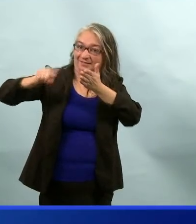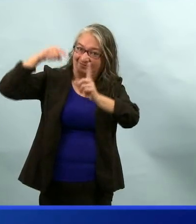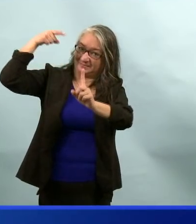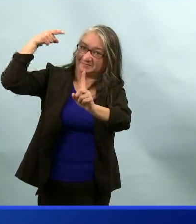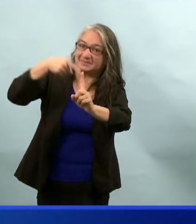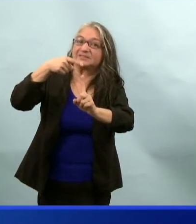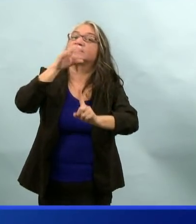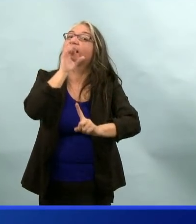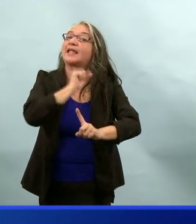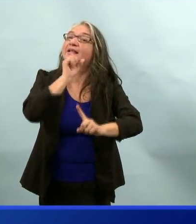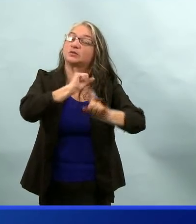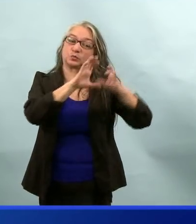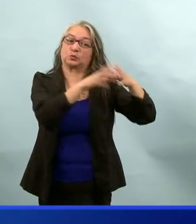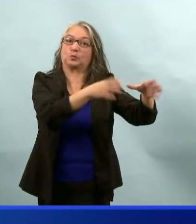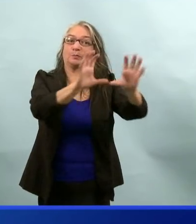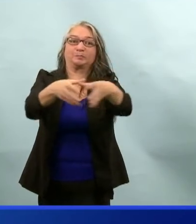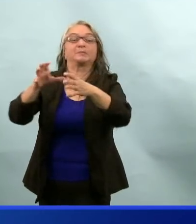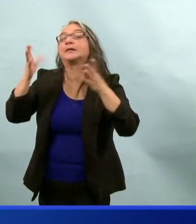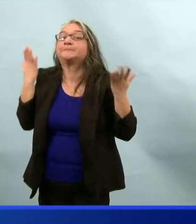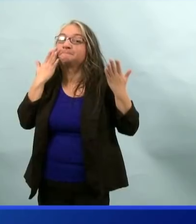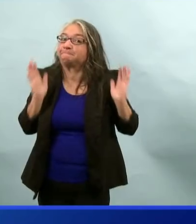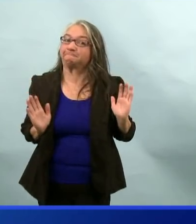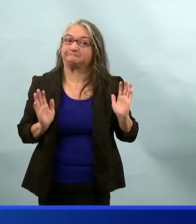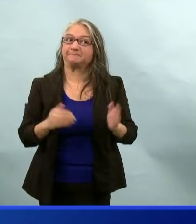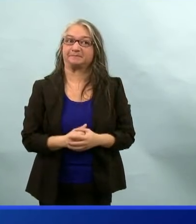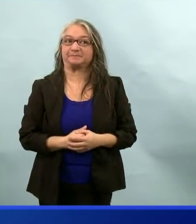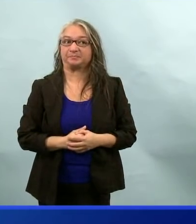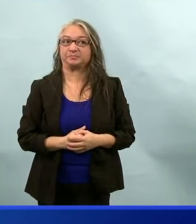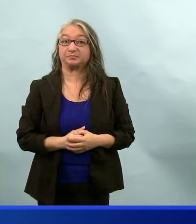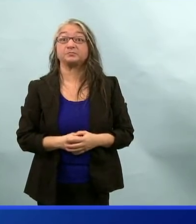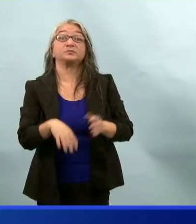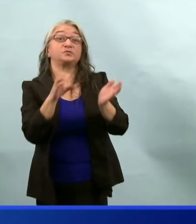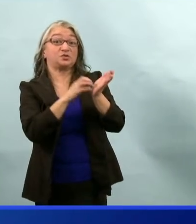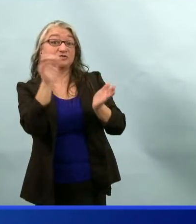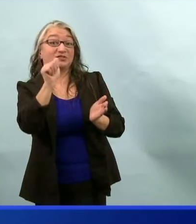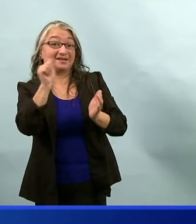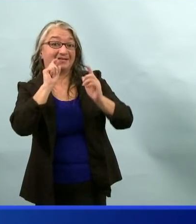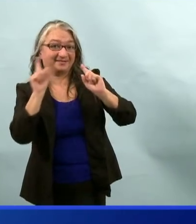can comment on that yeah i don't have exact numbers but i do know they are trending down